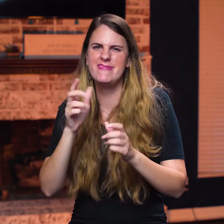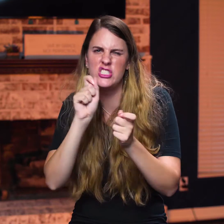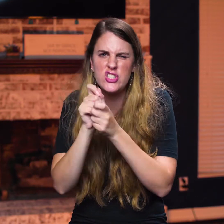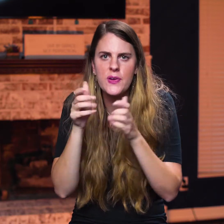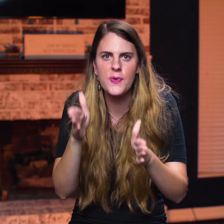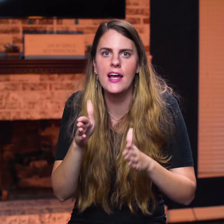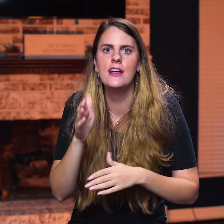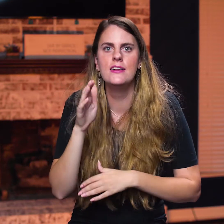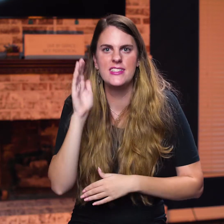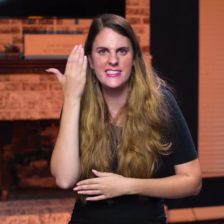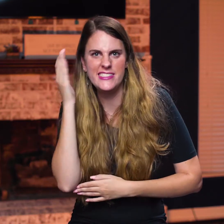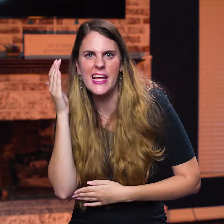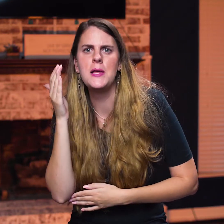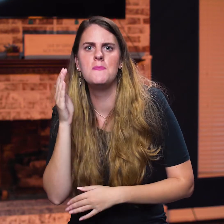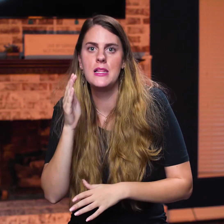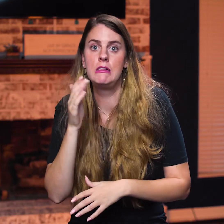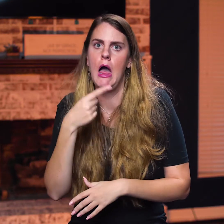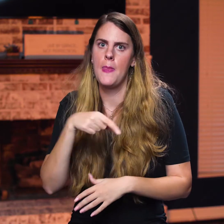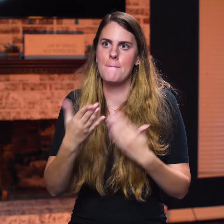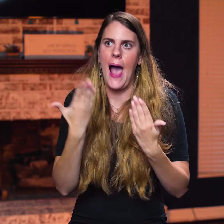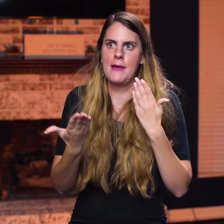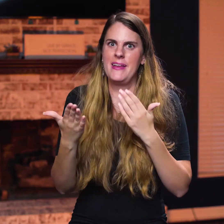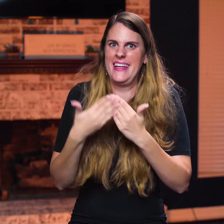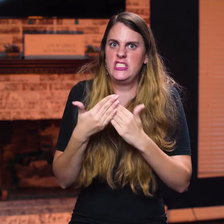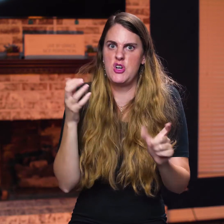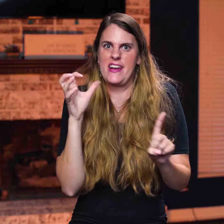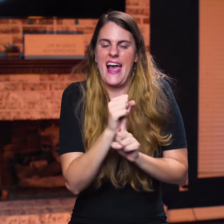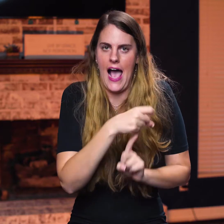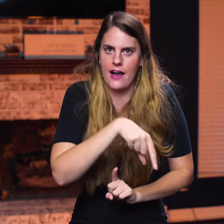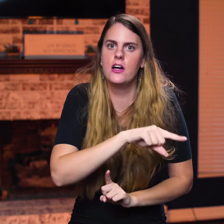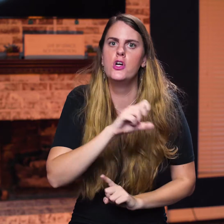a certain way that seems to indicate they might be easier to attack.